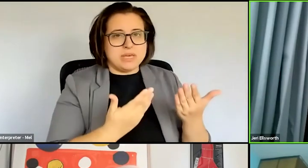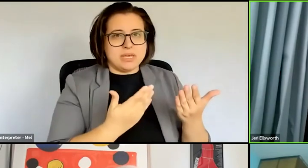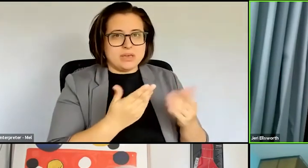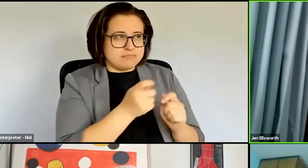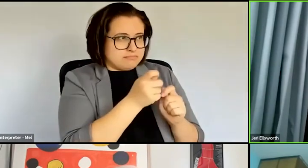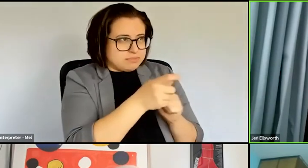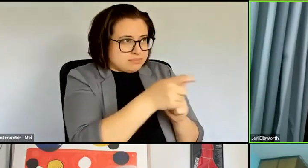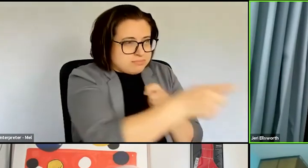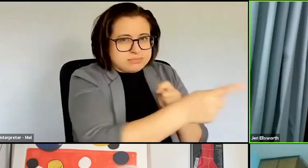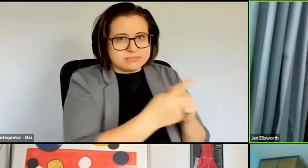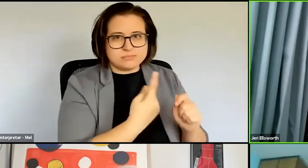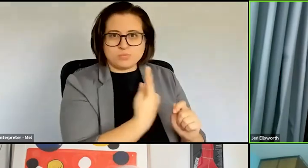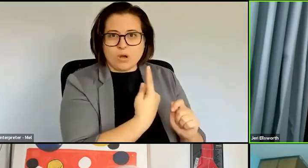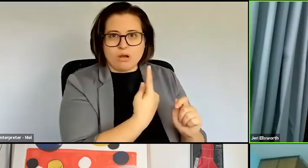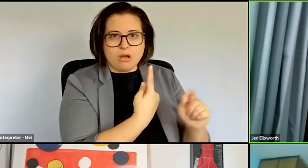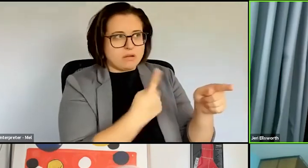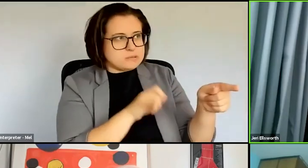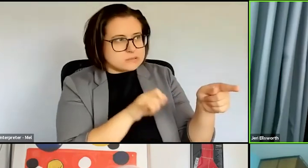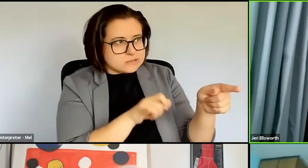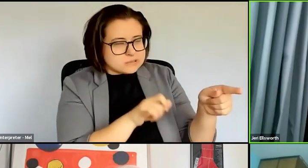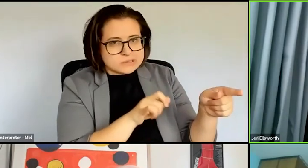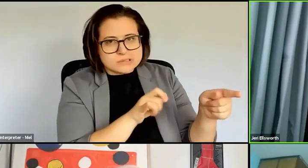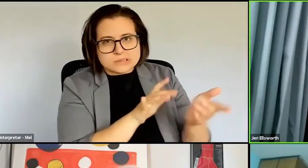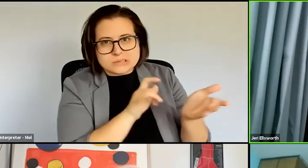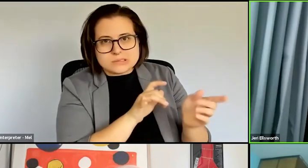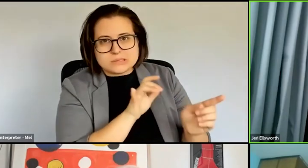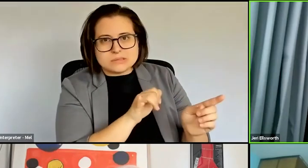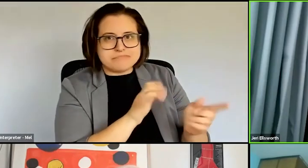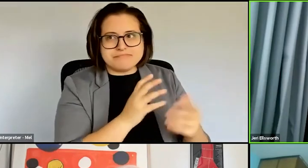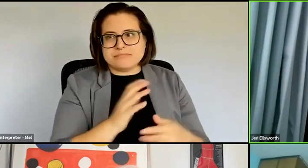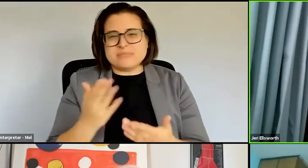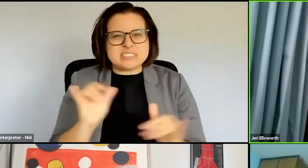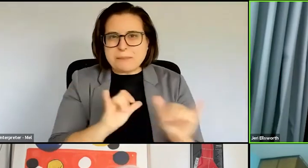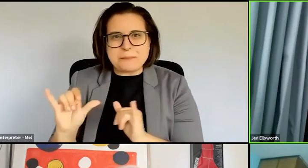an exploit within that particular product. Same thing on physical devices you know, you can get